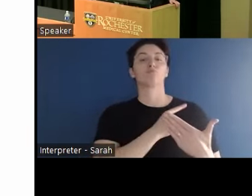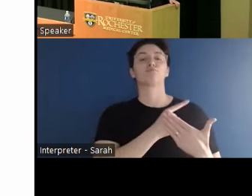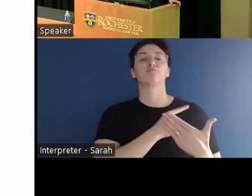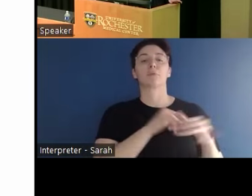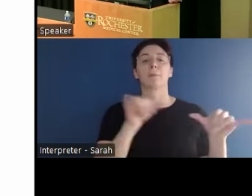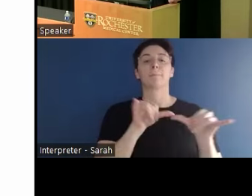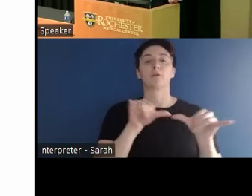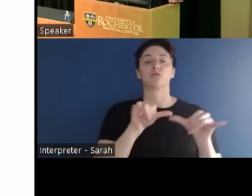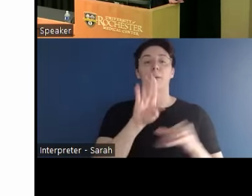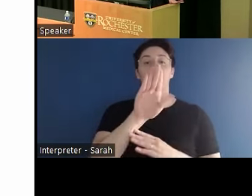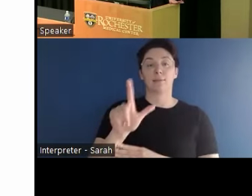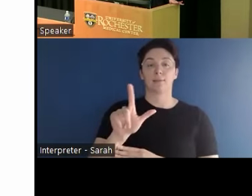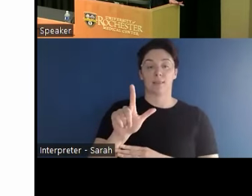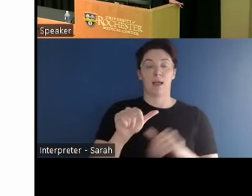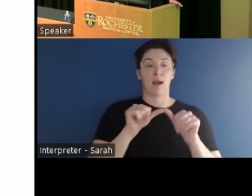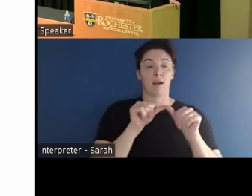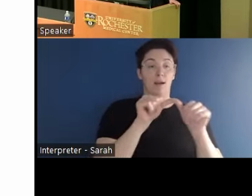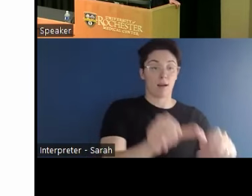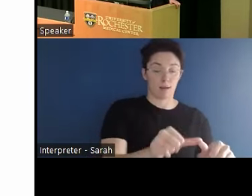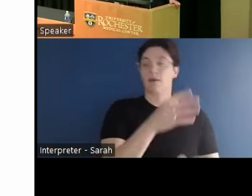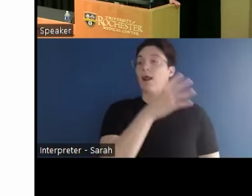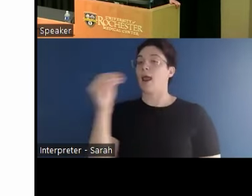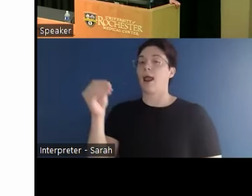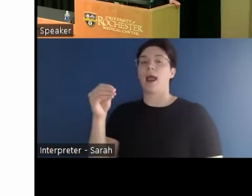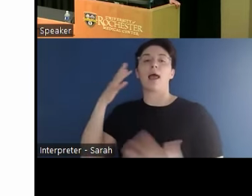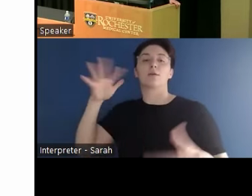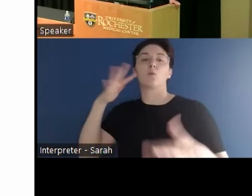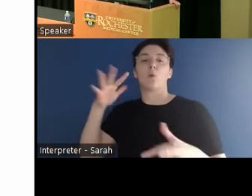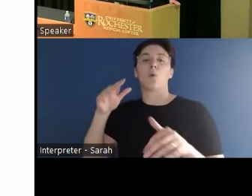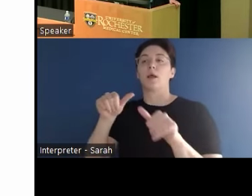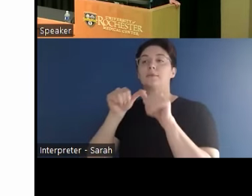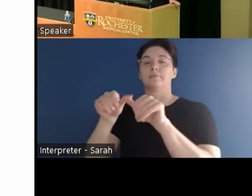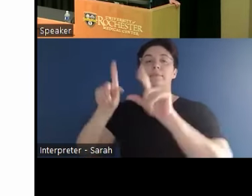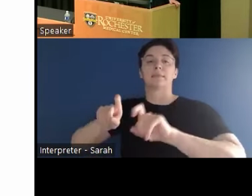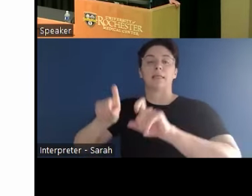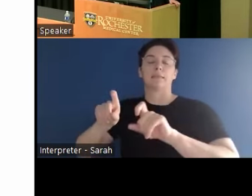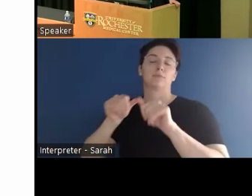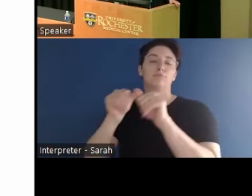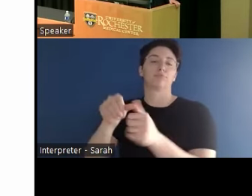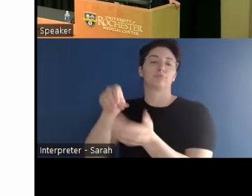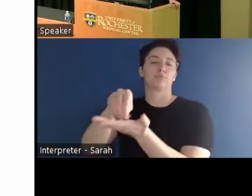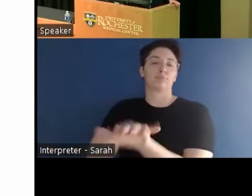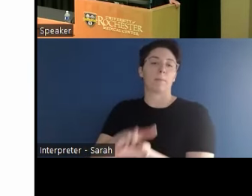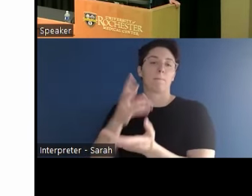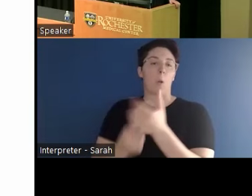they completed a challenging computer task with background noise first I examined the sensory and